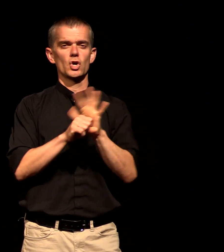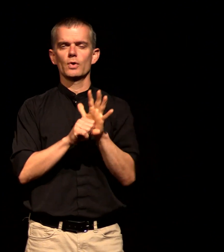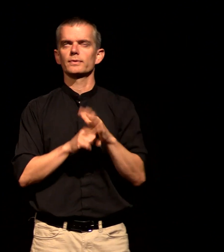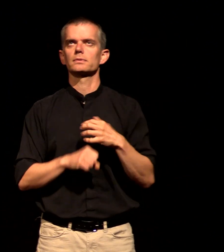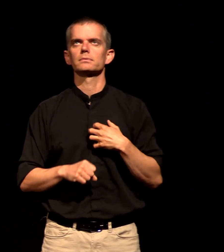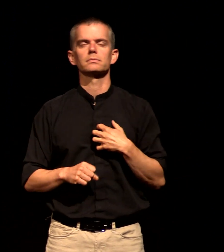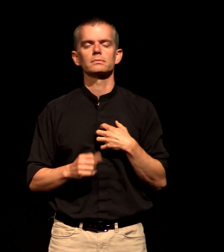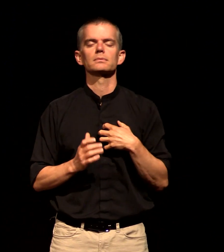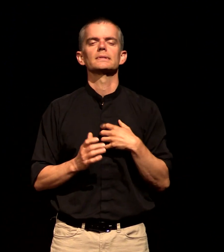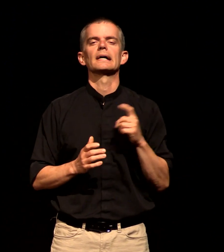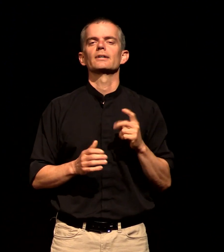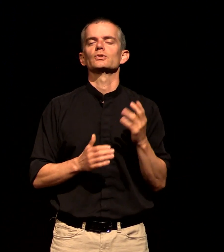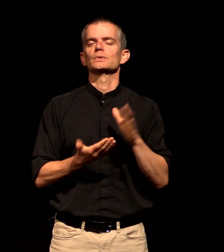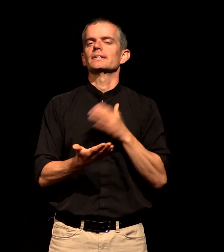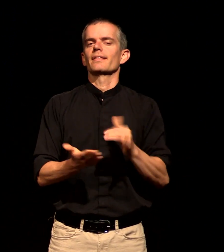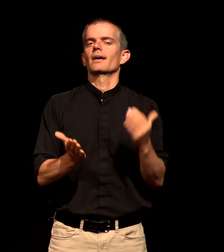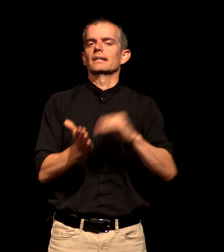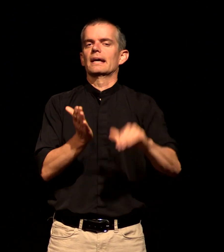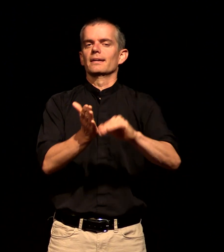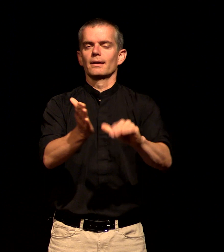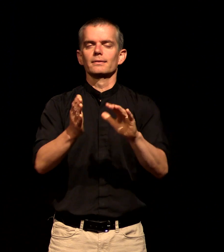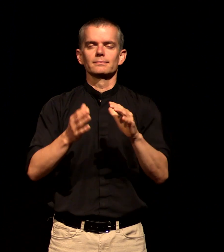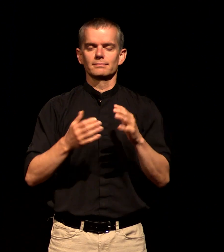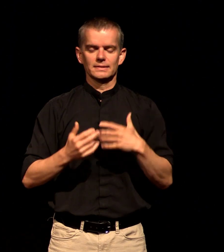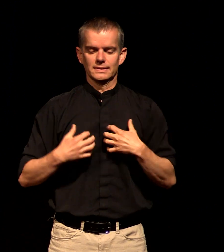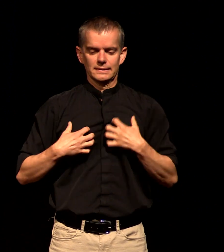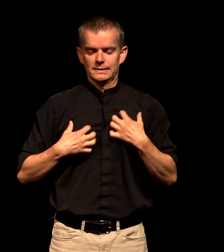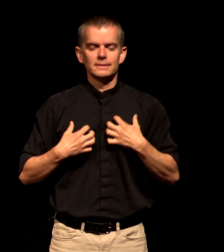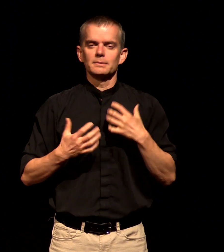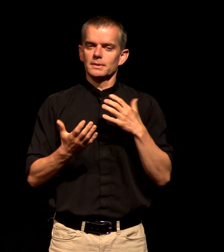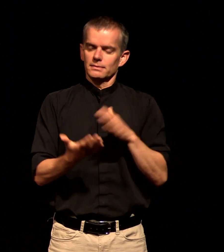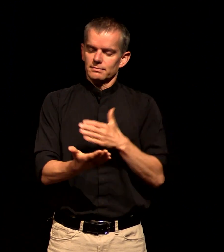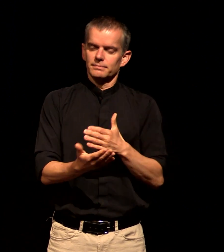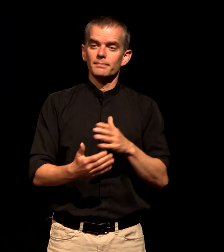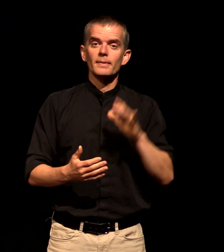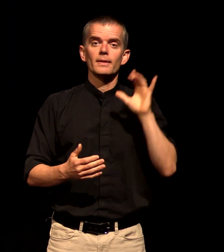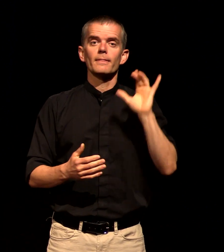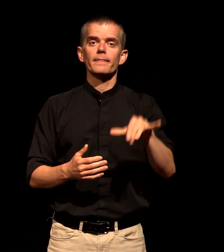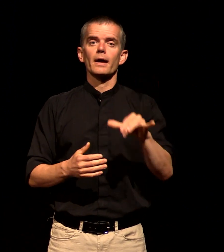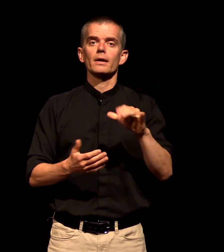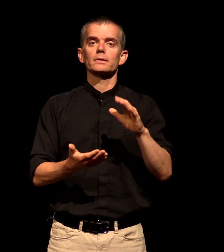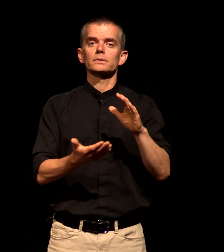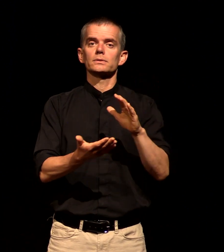what you need to know is that this song is inspired from a